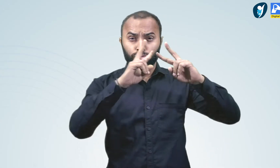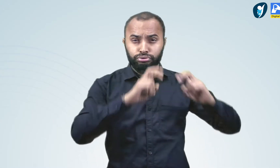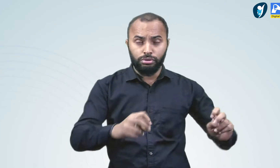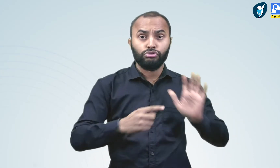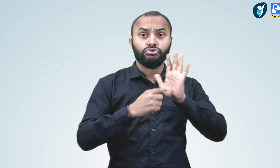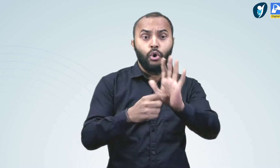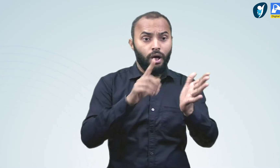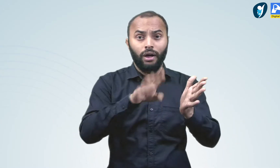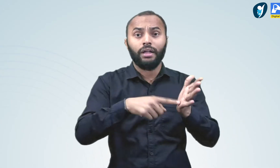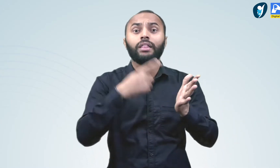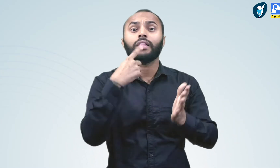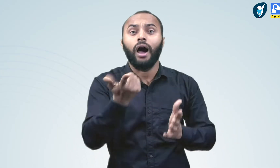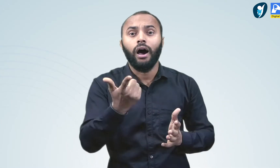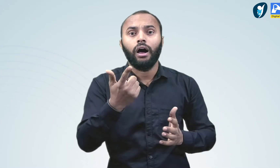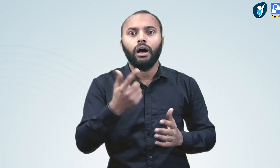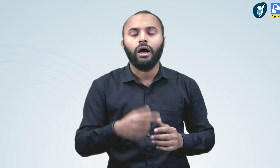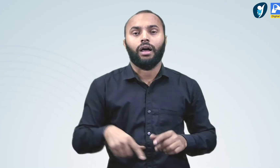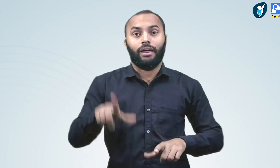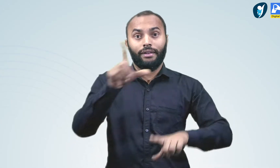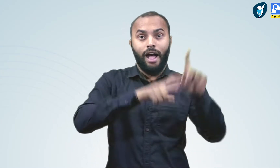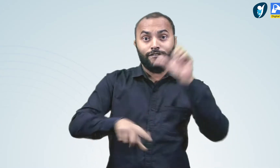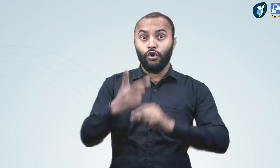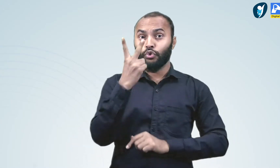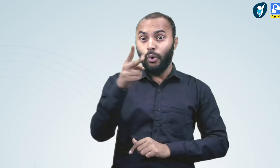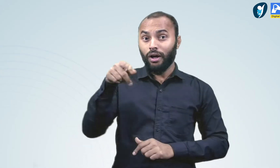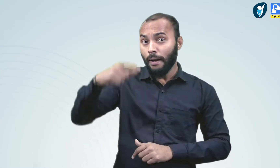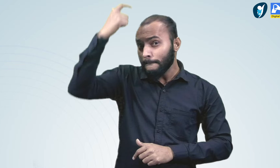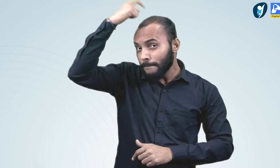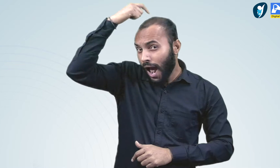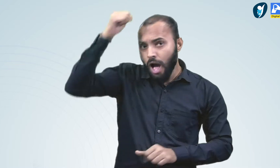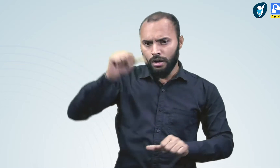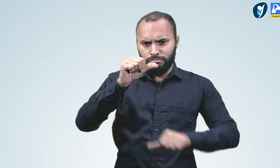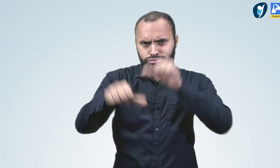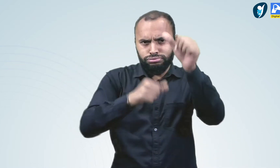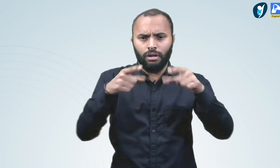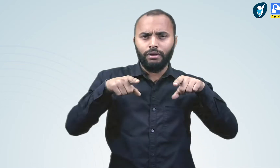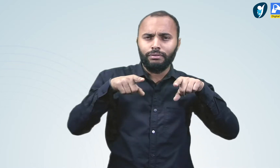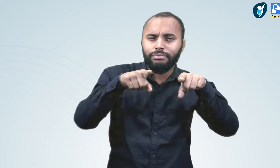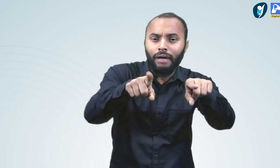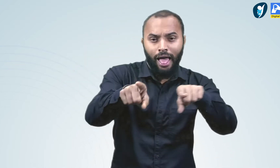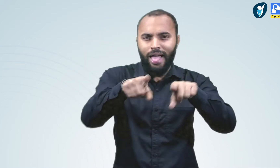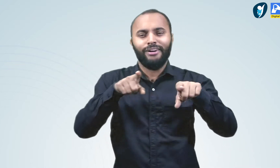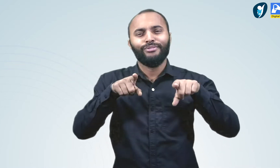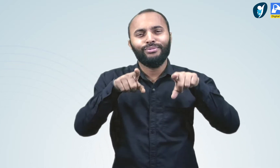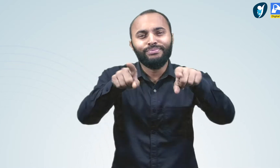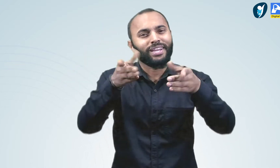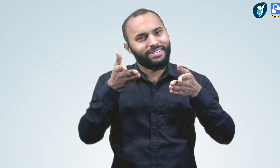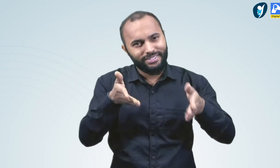Research shows that the brain processes both languages similarly.